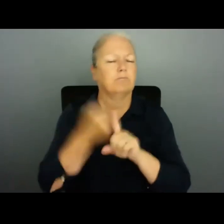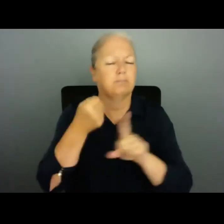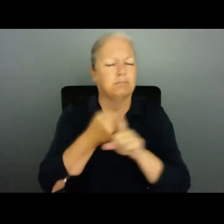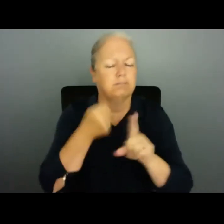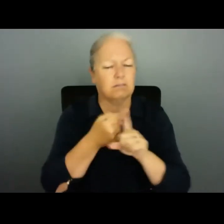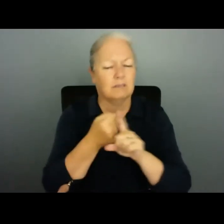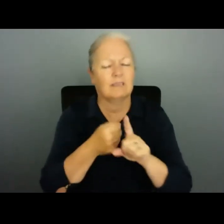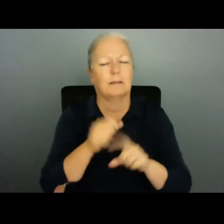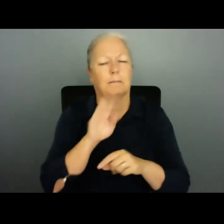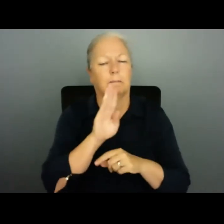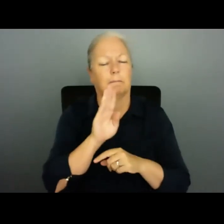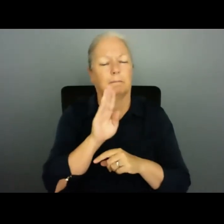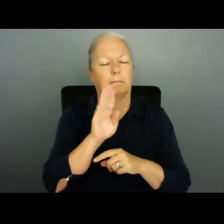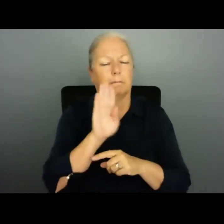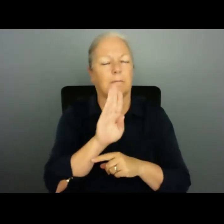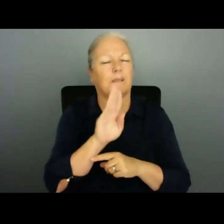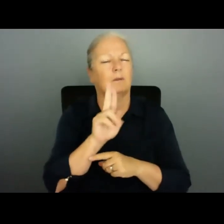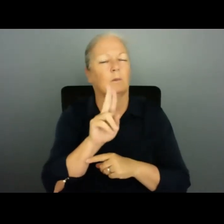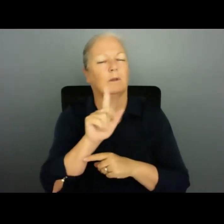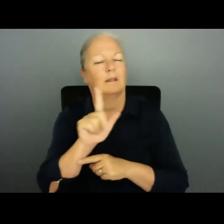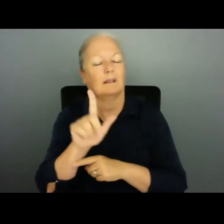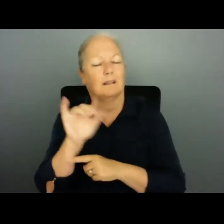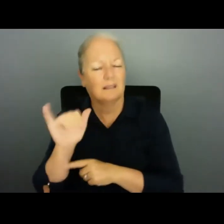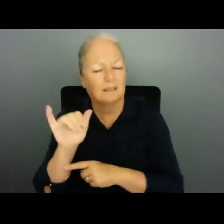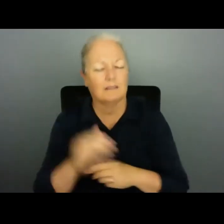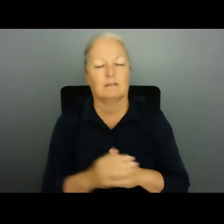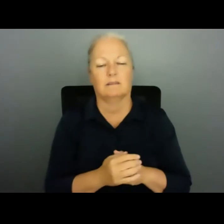the trauma was so embedded in me that i started to have episodes of screaming and self-harm